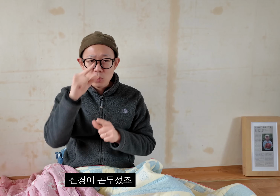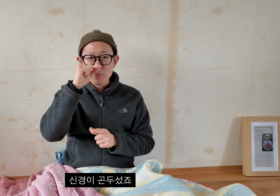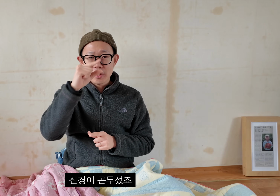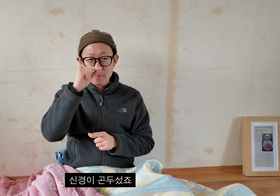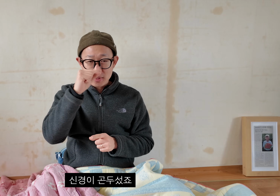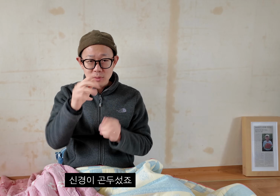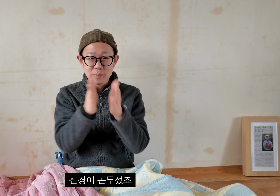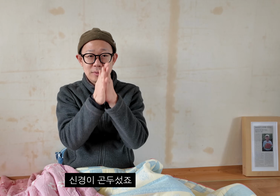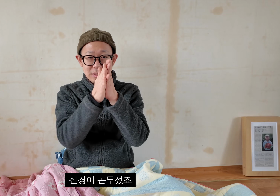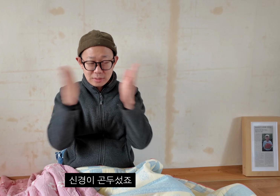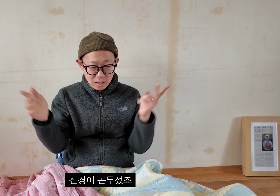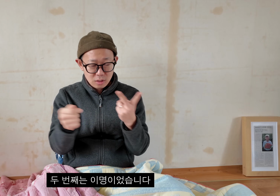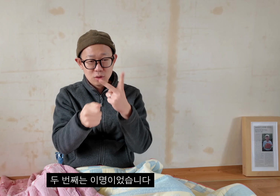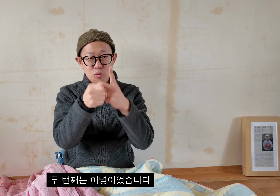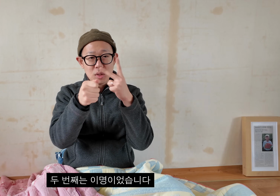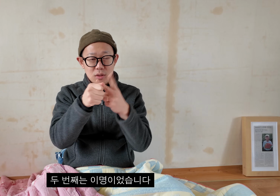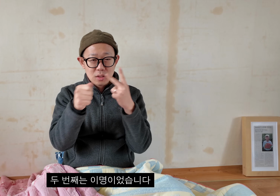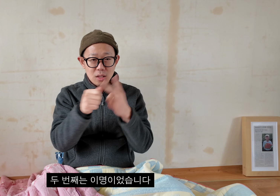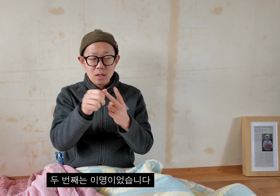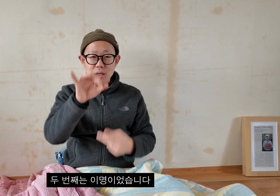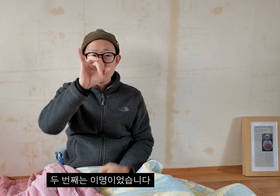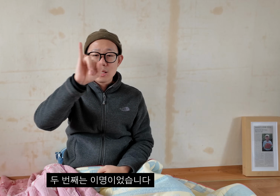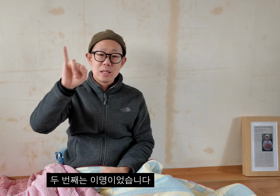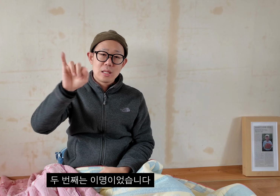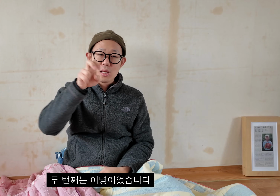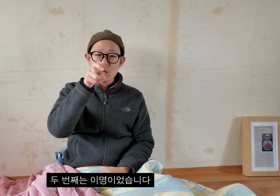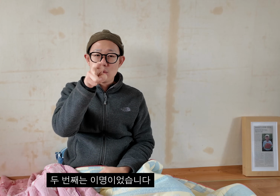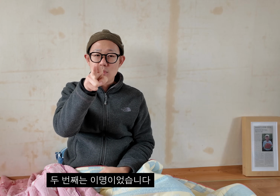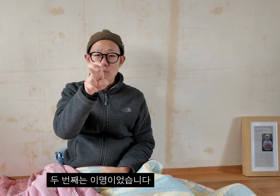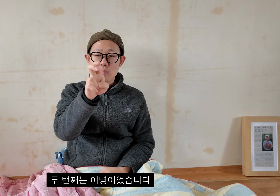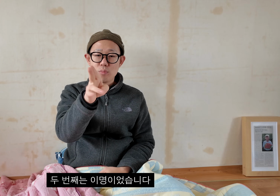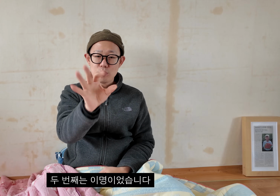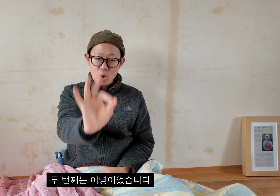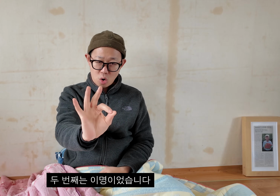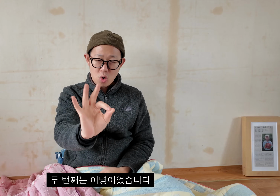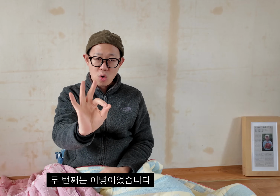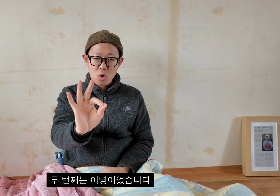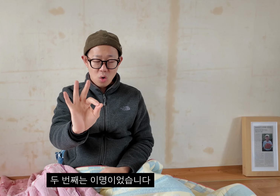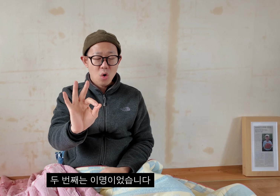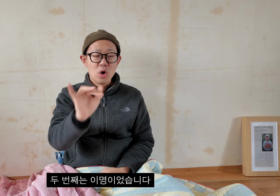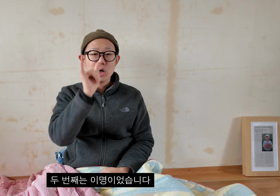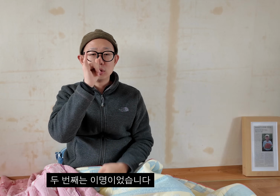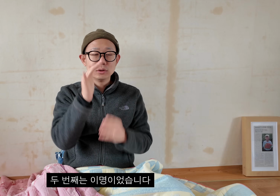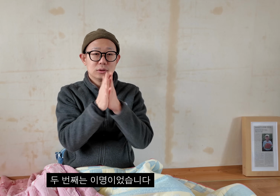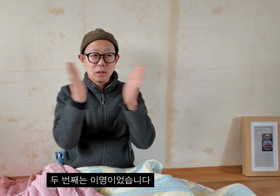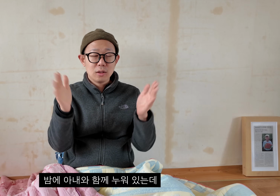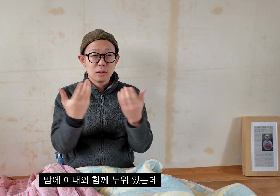It made me tense. Second—tinnitus.